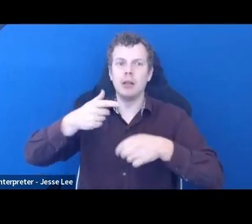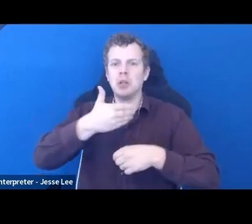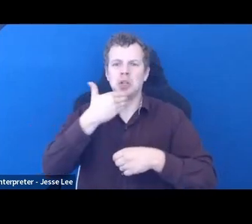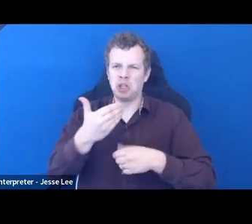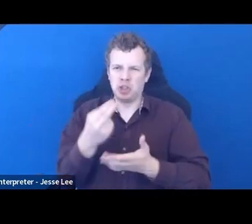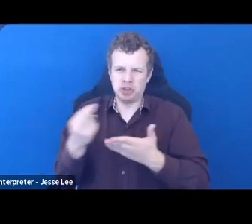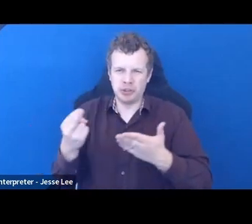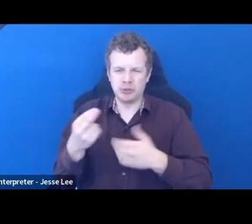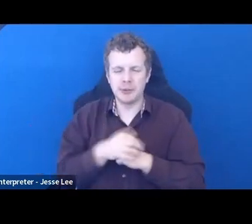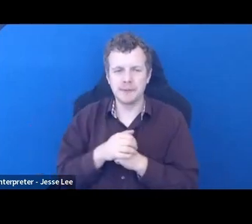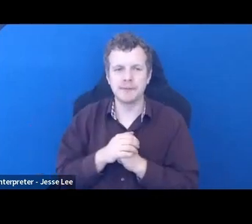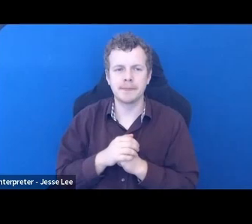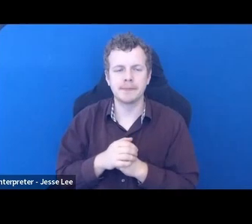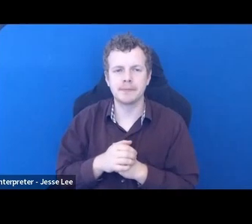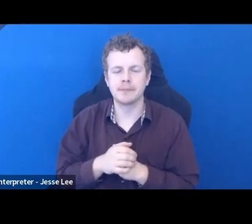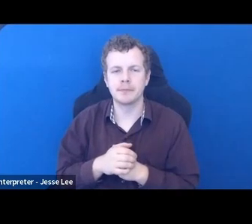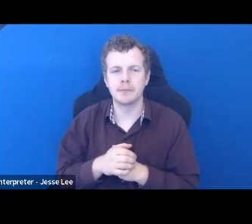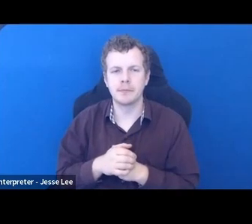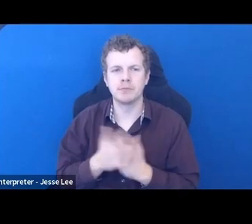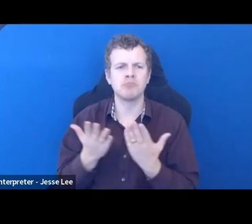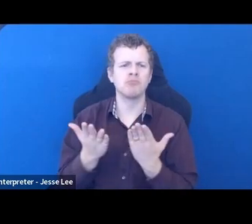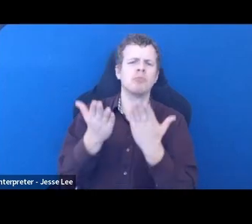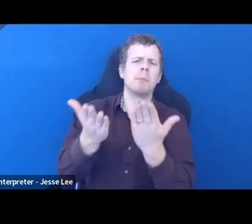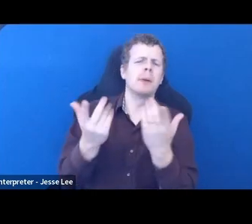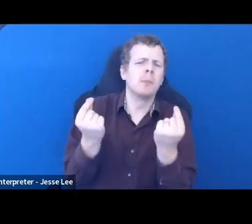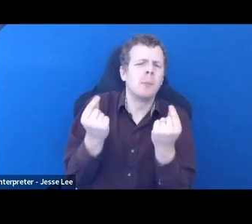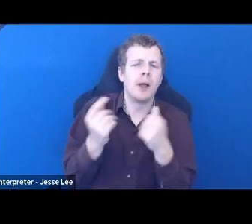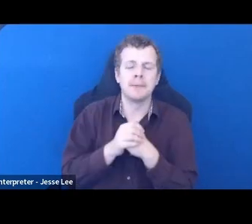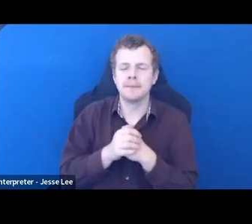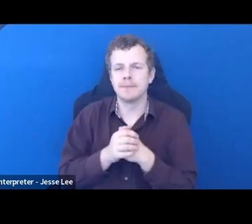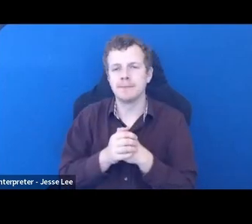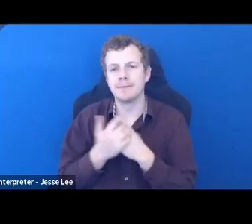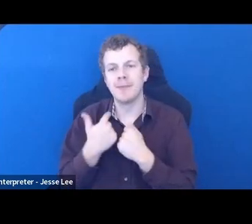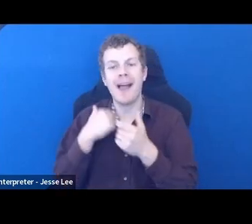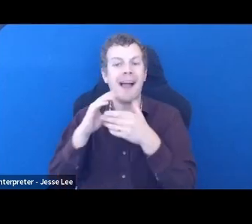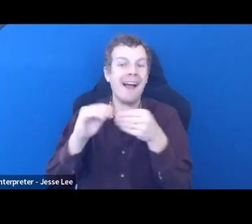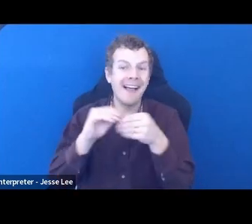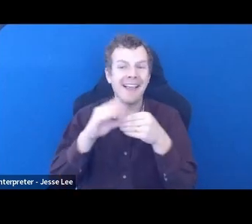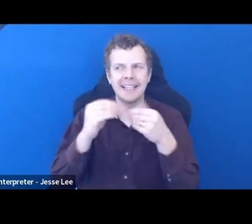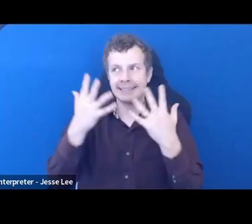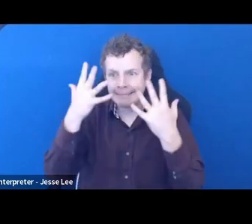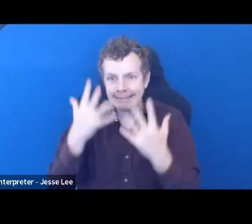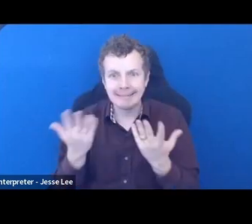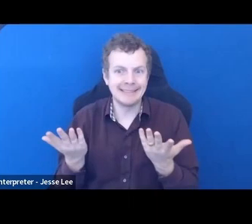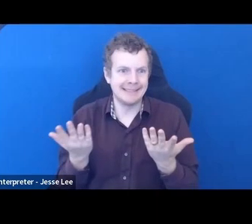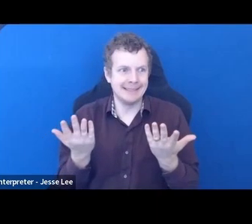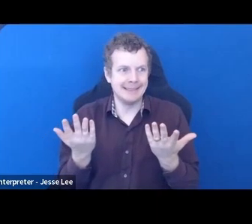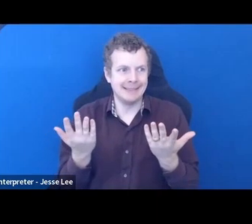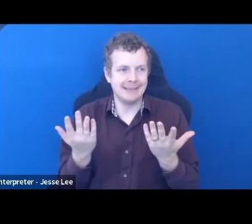So what are some recommendations? I talked about kind of like the gloom and doom of we have a - you know, it's really gray.